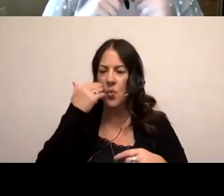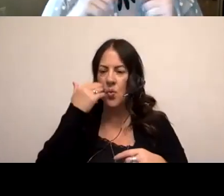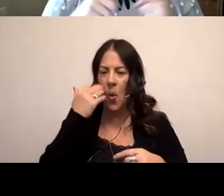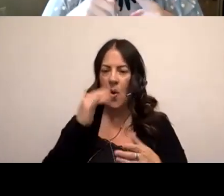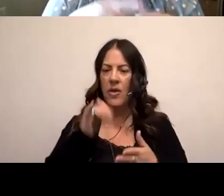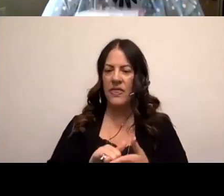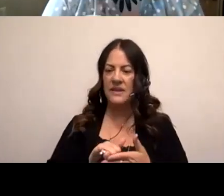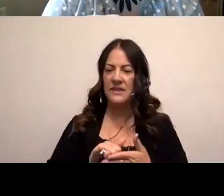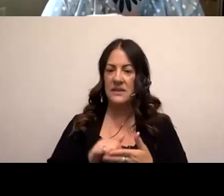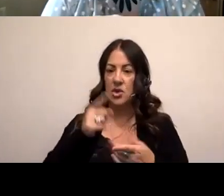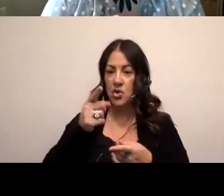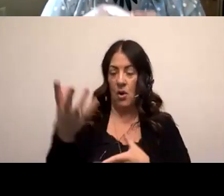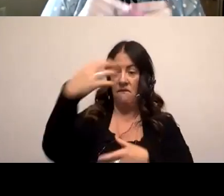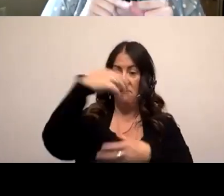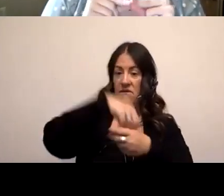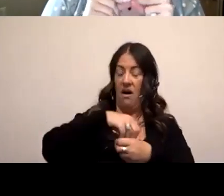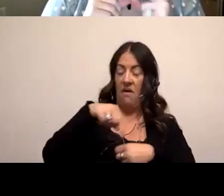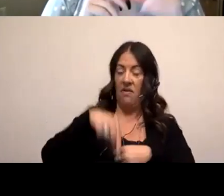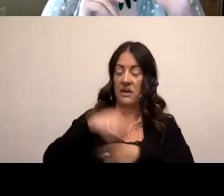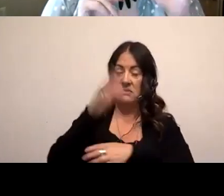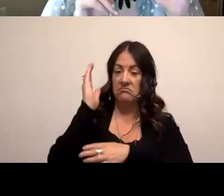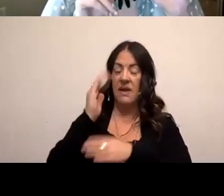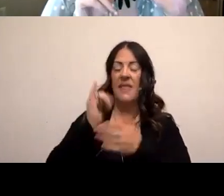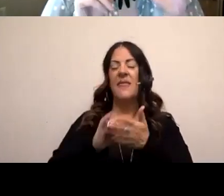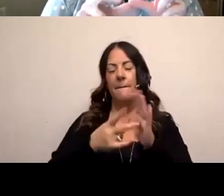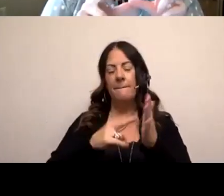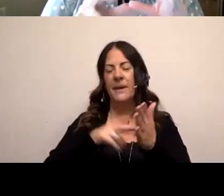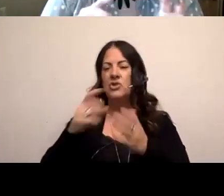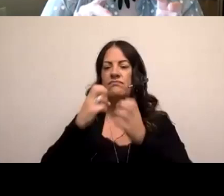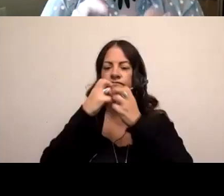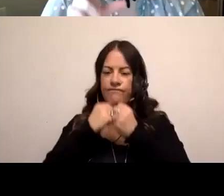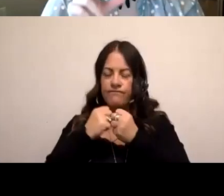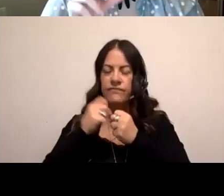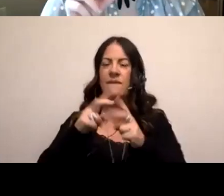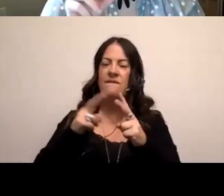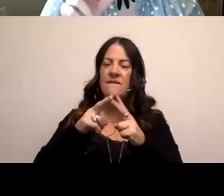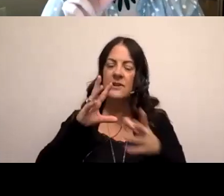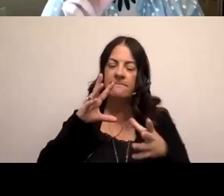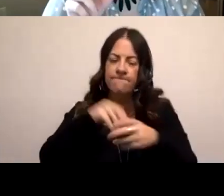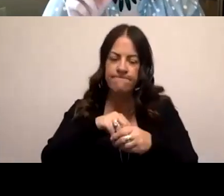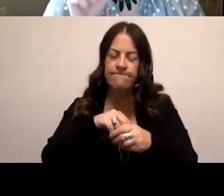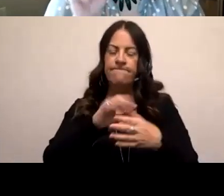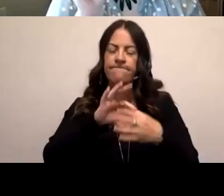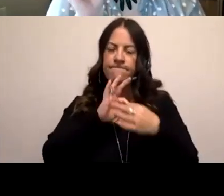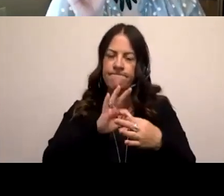IN YOUR CHILD'S LIFE. WHAT WE'RE GOING TO TALKING ABOUT IS HOW TO MAKE THOSE TOLERABLE